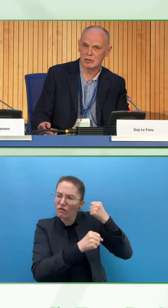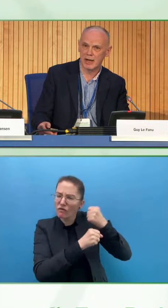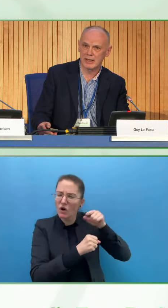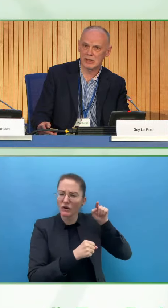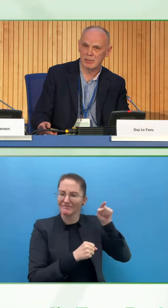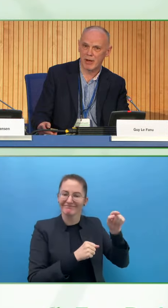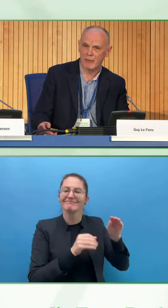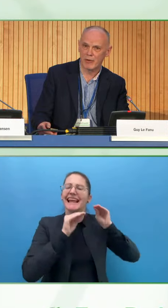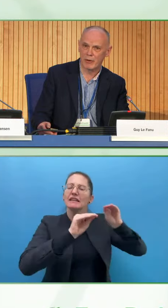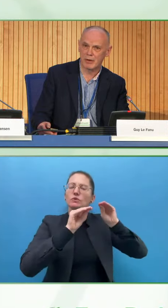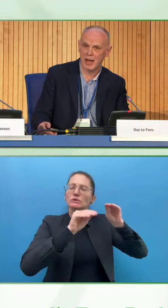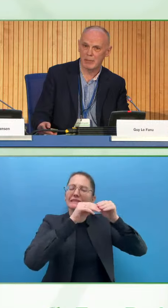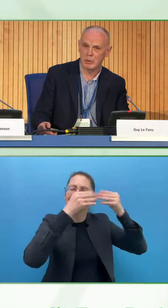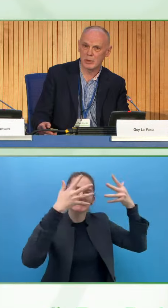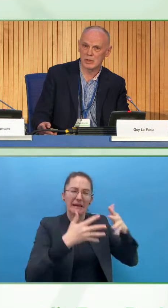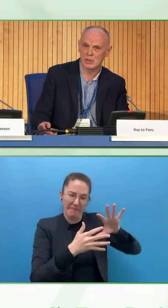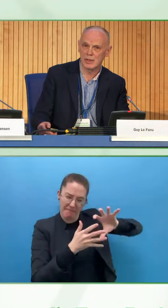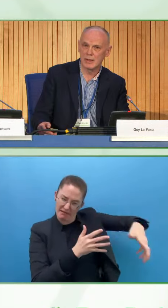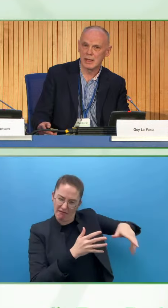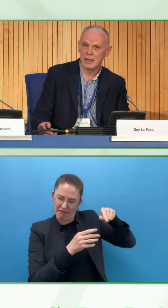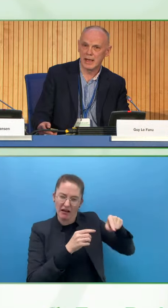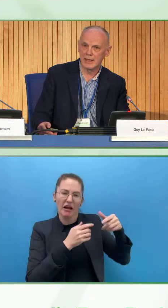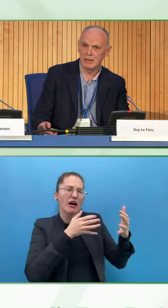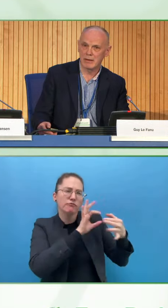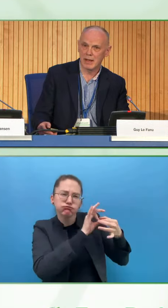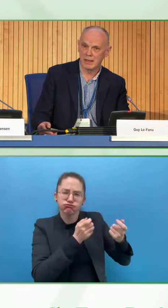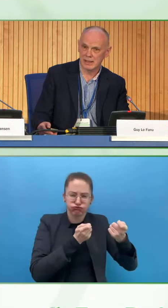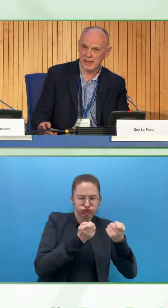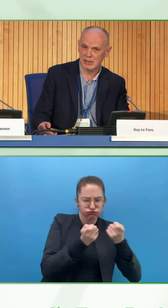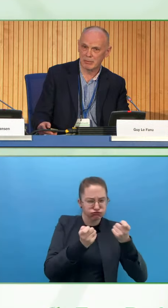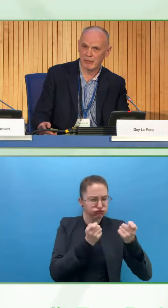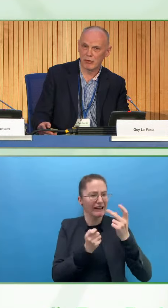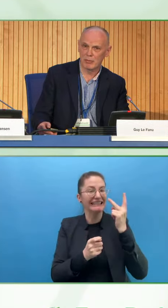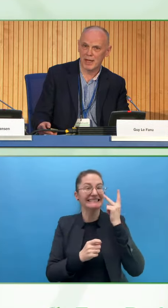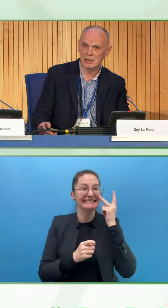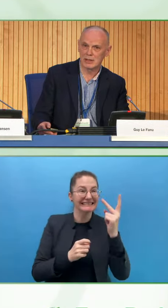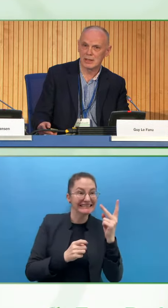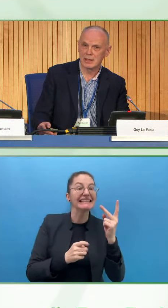training, a smartphone and books in an accessible format.